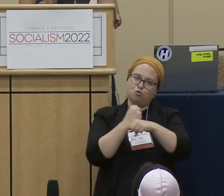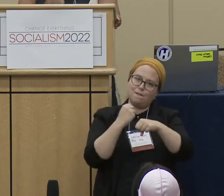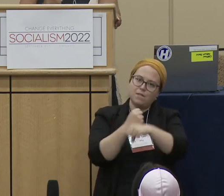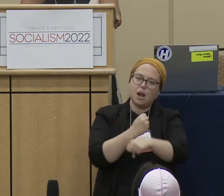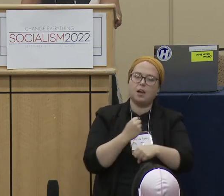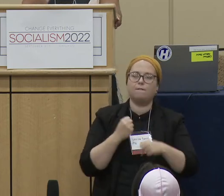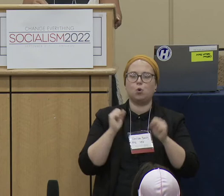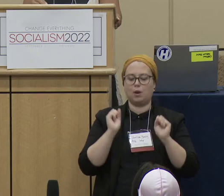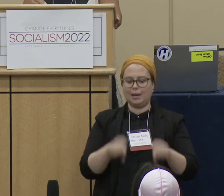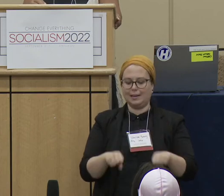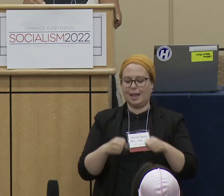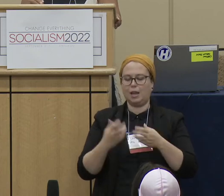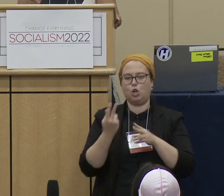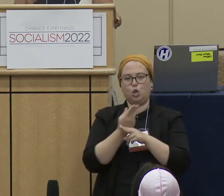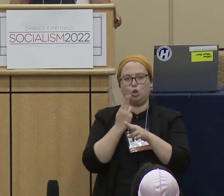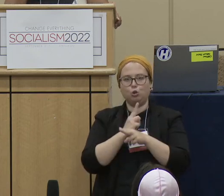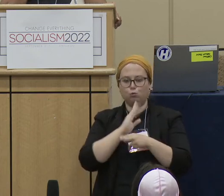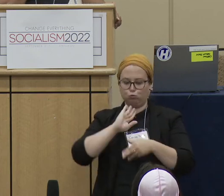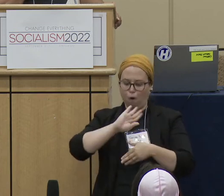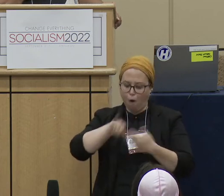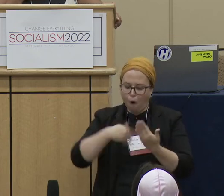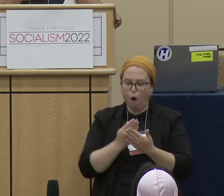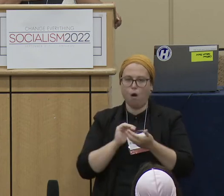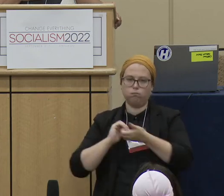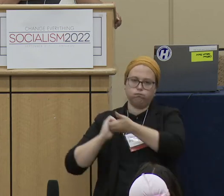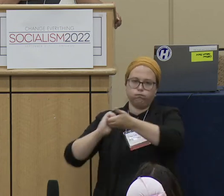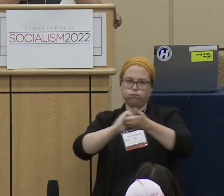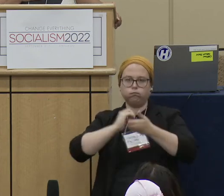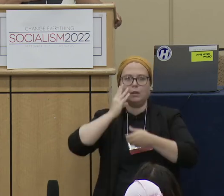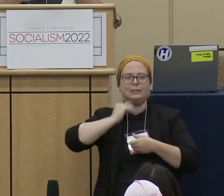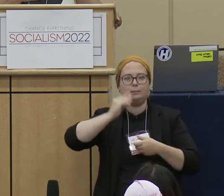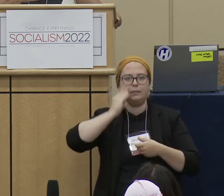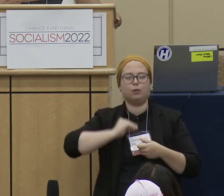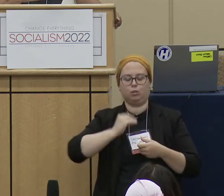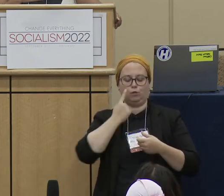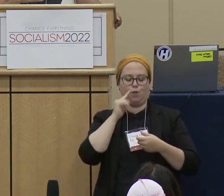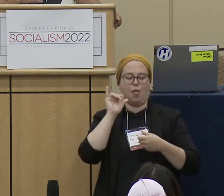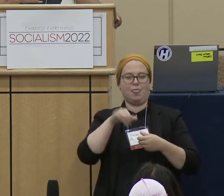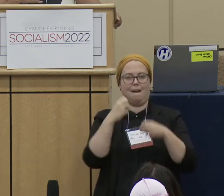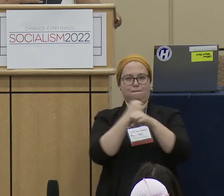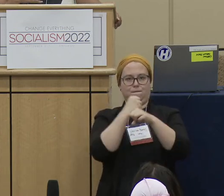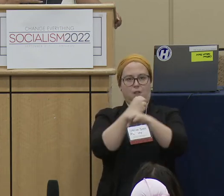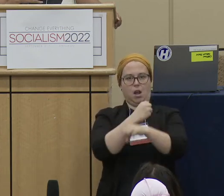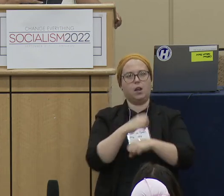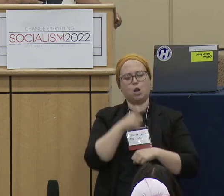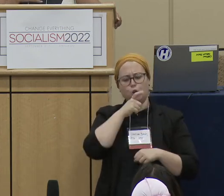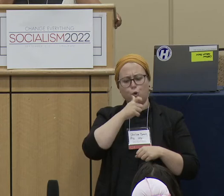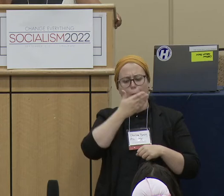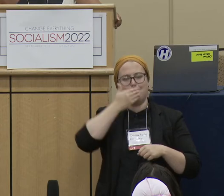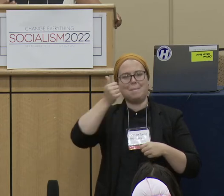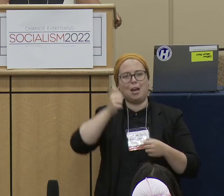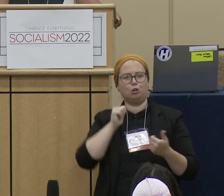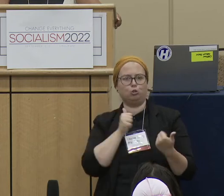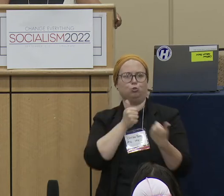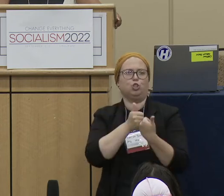fight for it, and our ability to draw on our collective experiences in waging that fight. And who better to